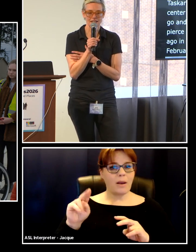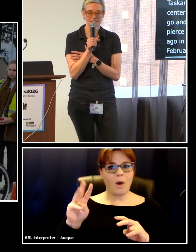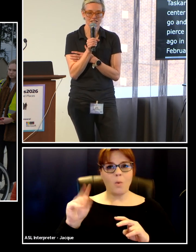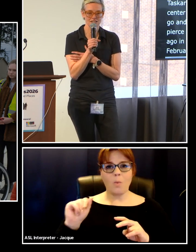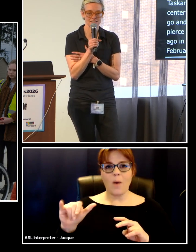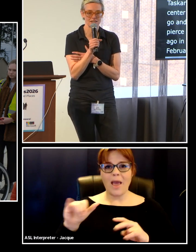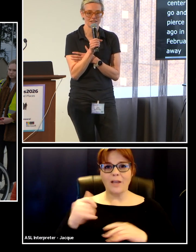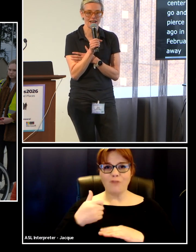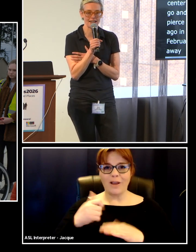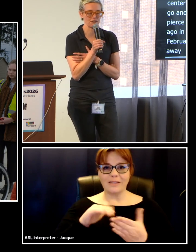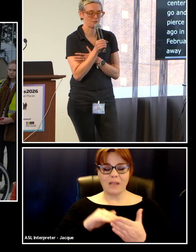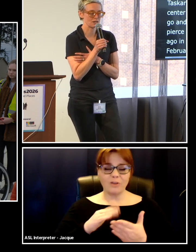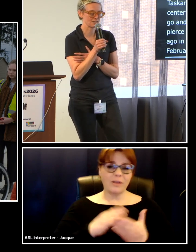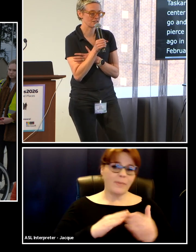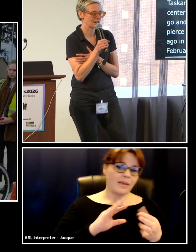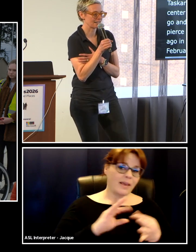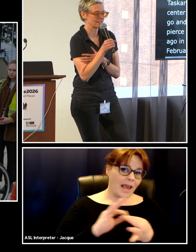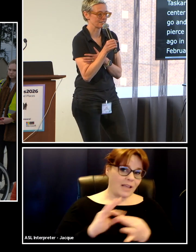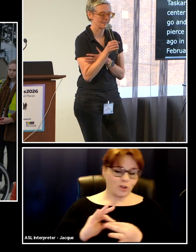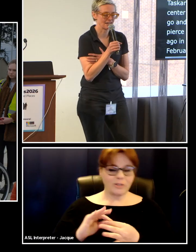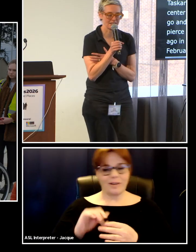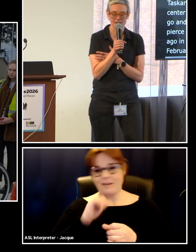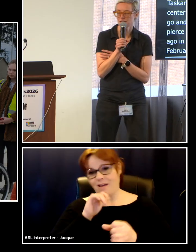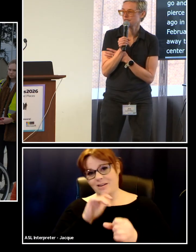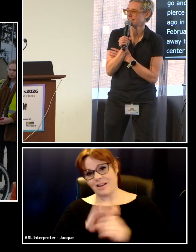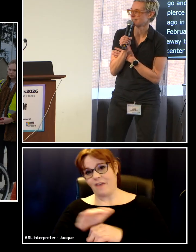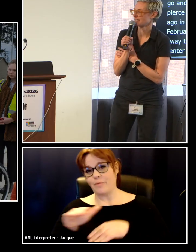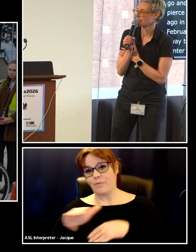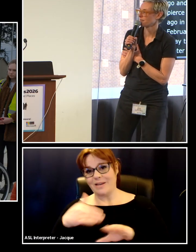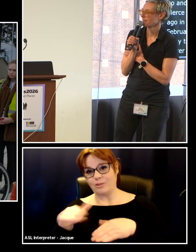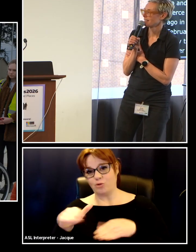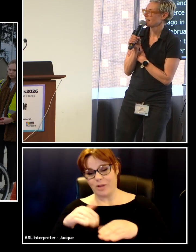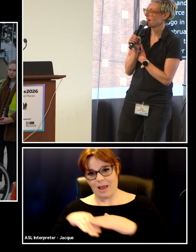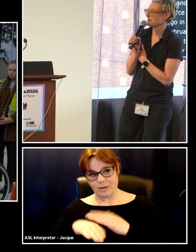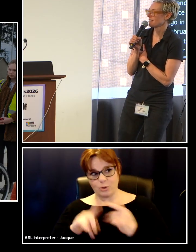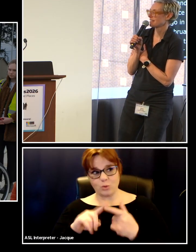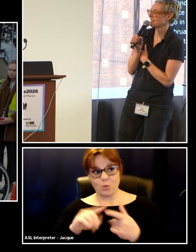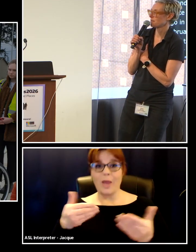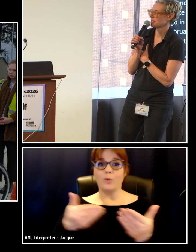connections and lack of pedestrian access to that that new transit center. Um so that's the image